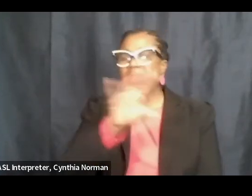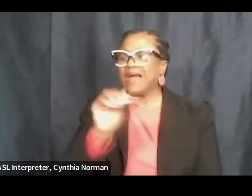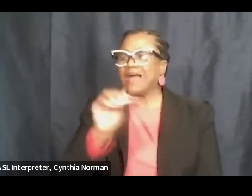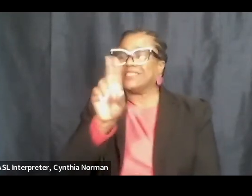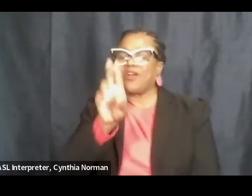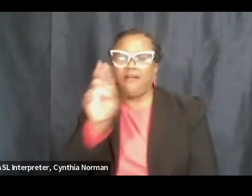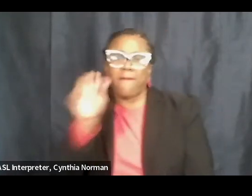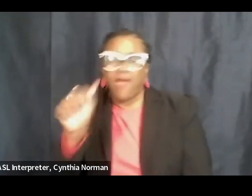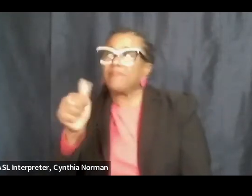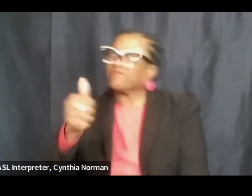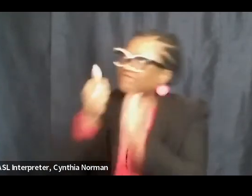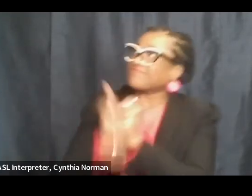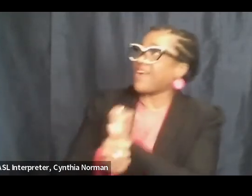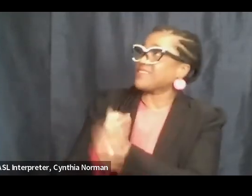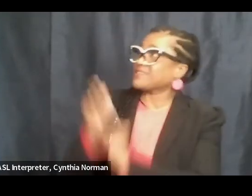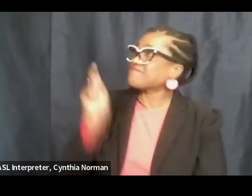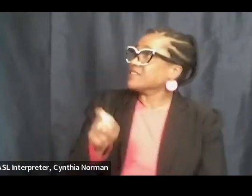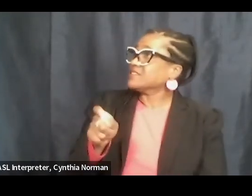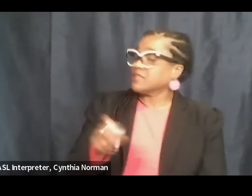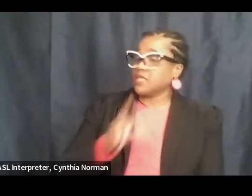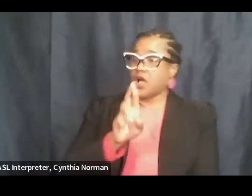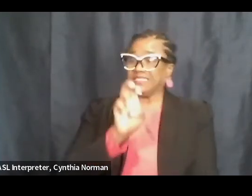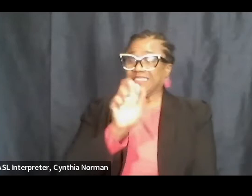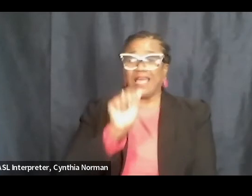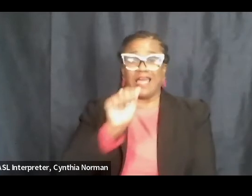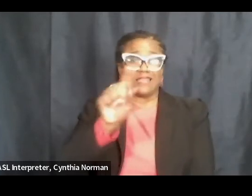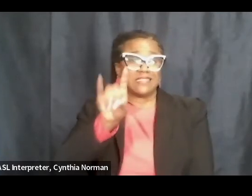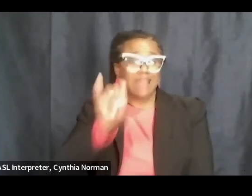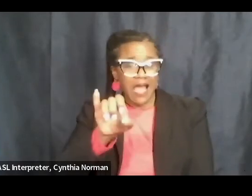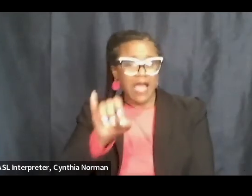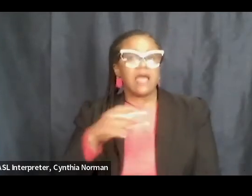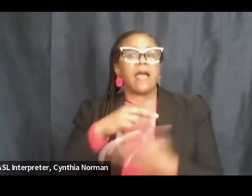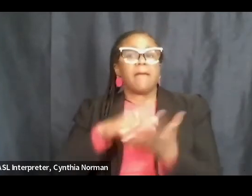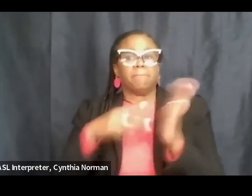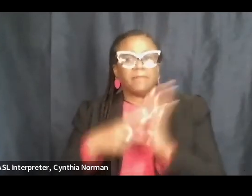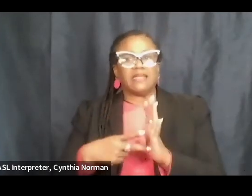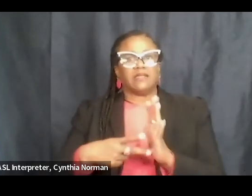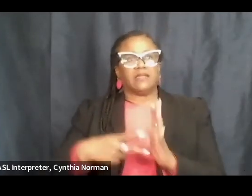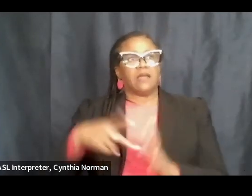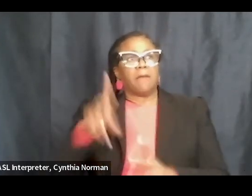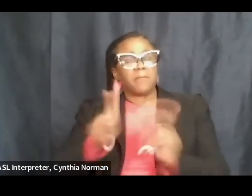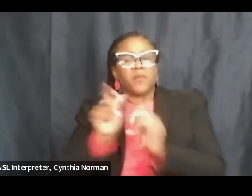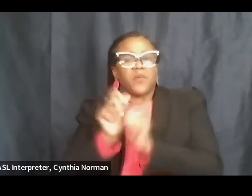So the REAADI for Disasters Act would give people with disabilities and older adults a seat at the table